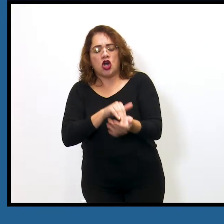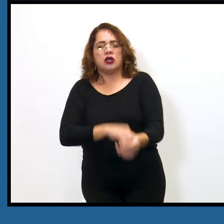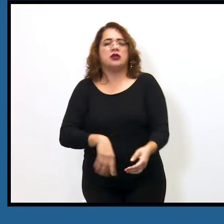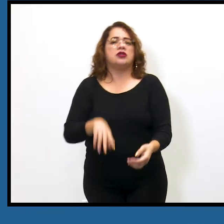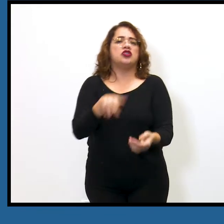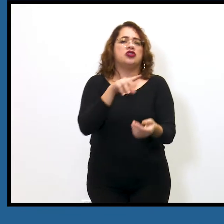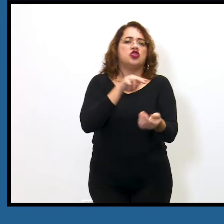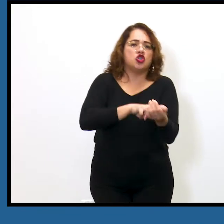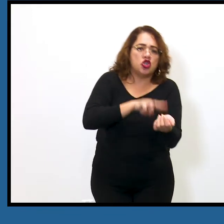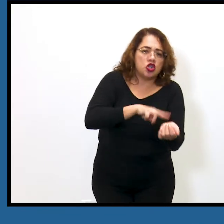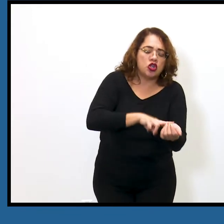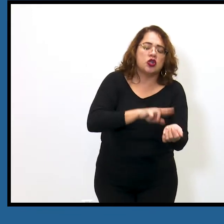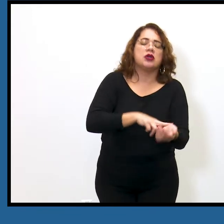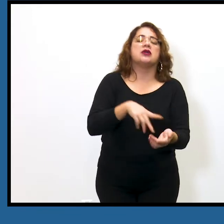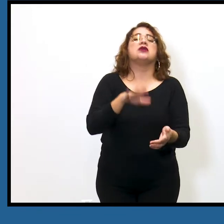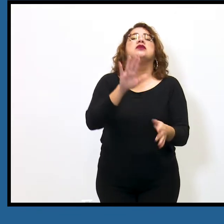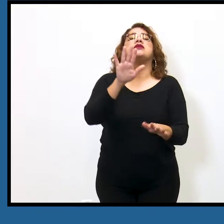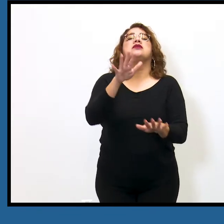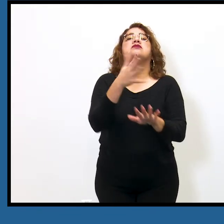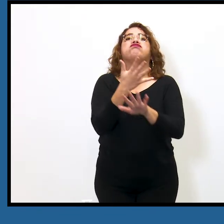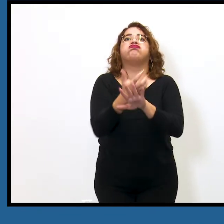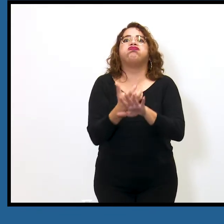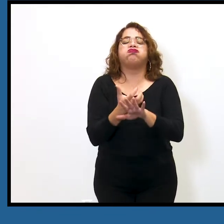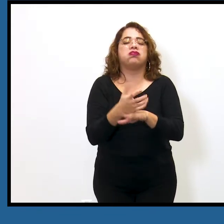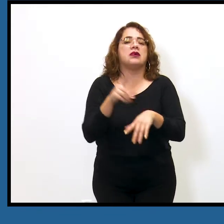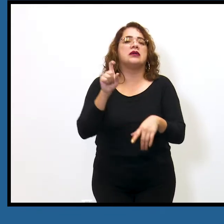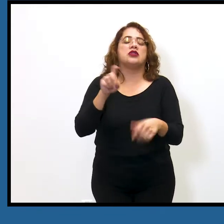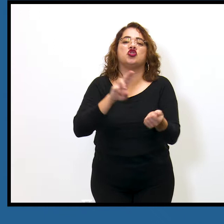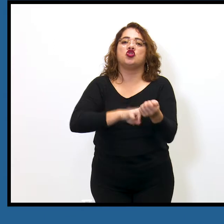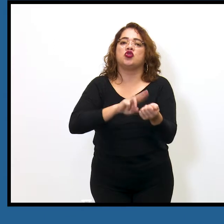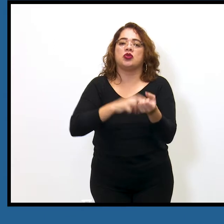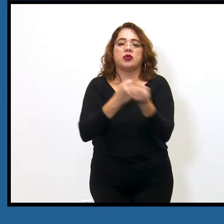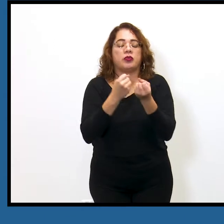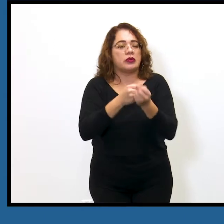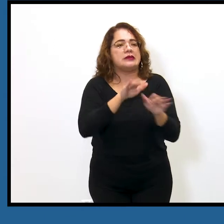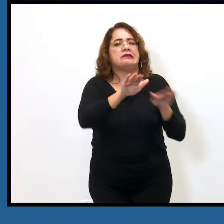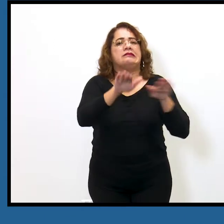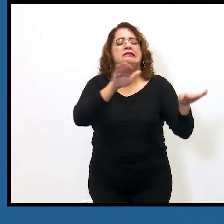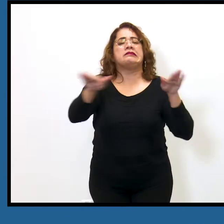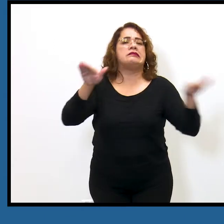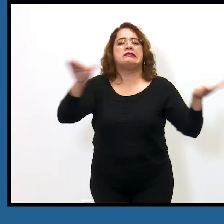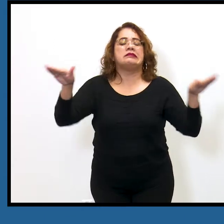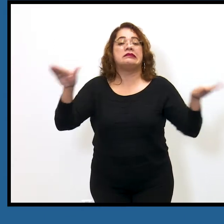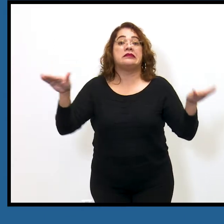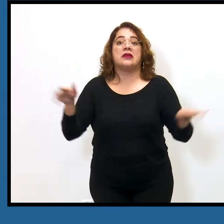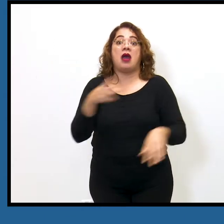are pleading for your support. They are seeing more and more and more patients every day